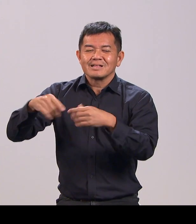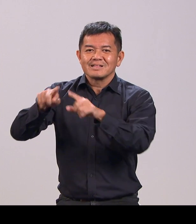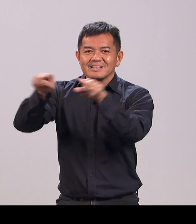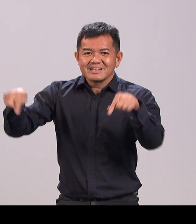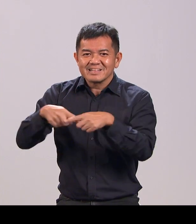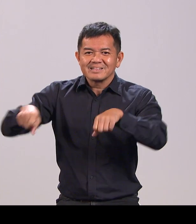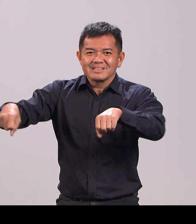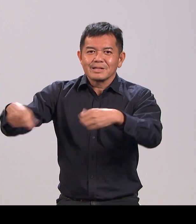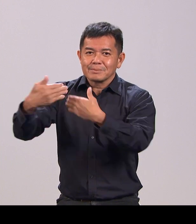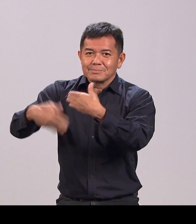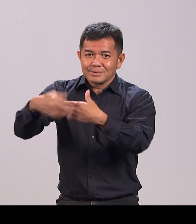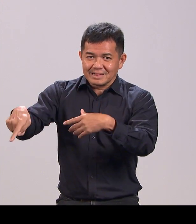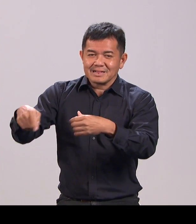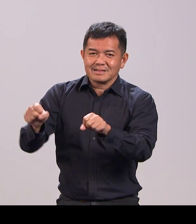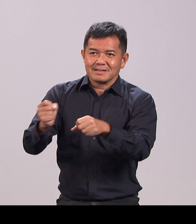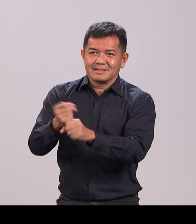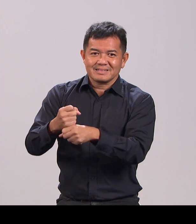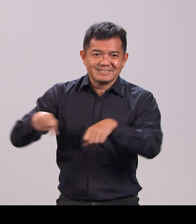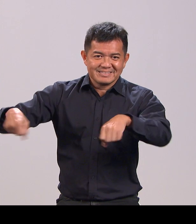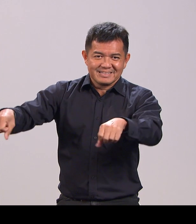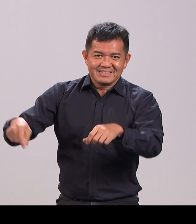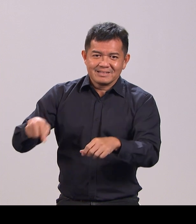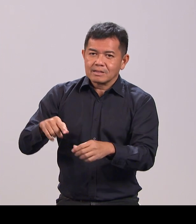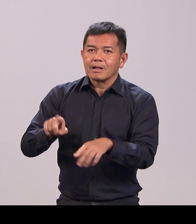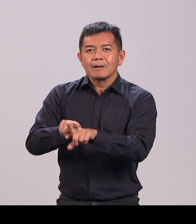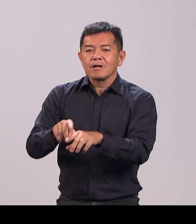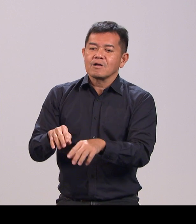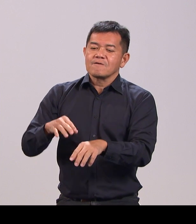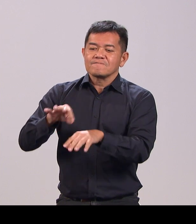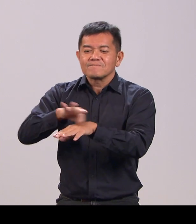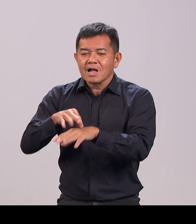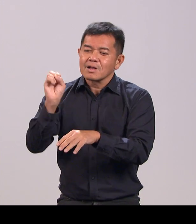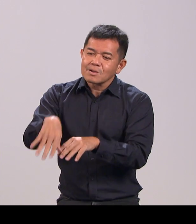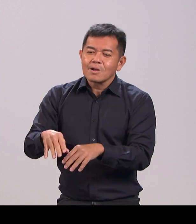You put in the flour, you put in the oil, you put in the water, and you press a button.